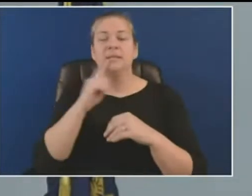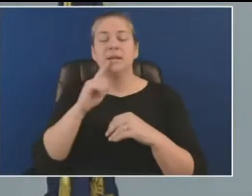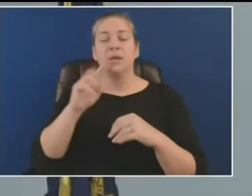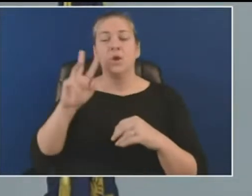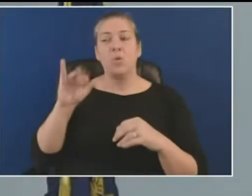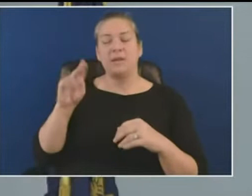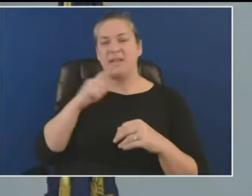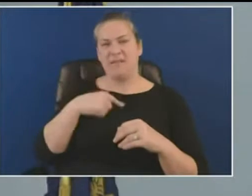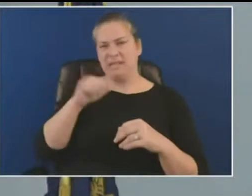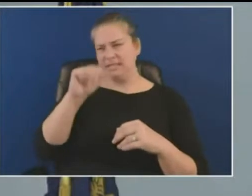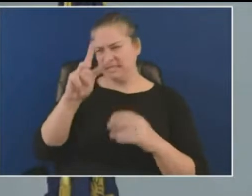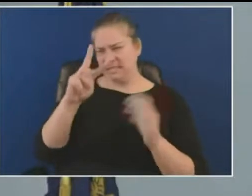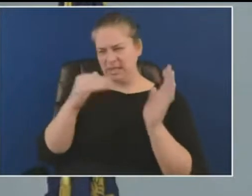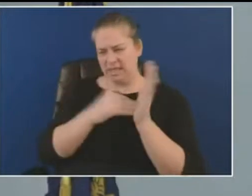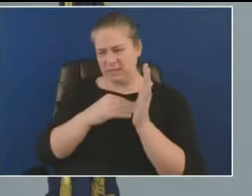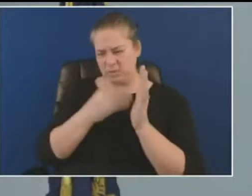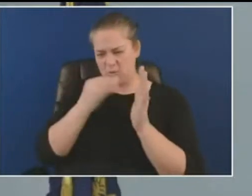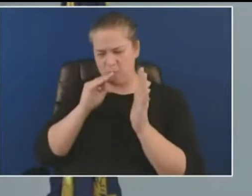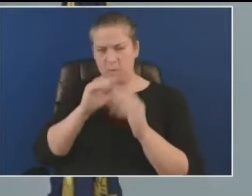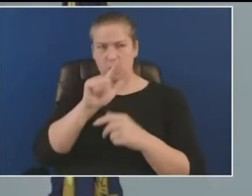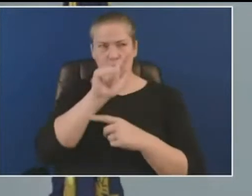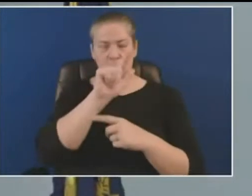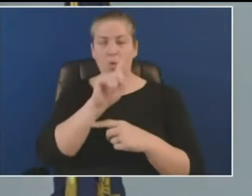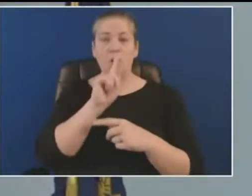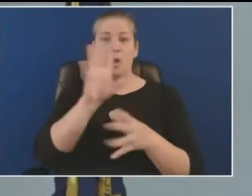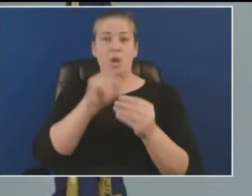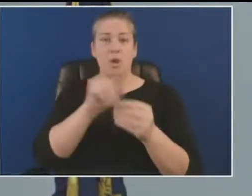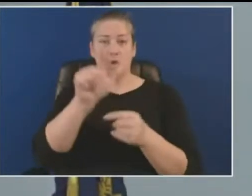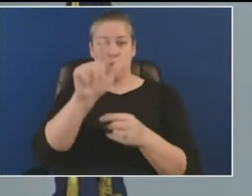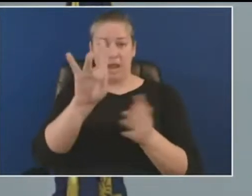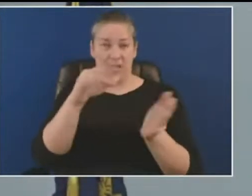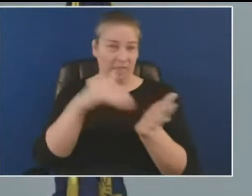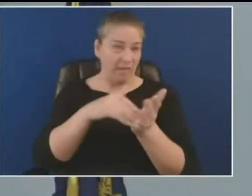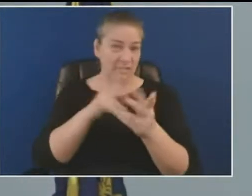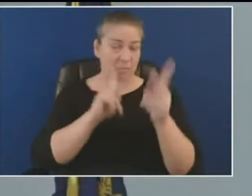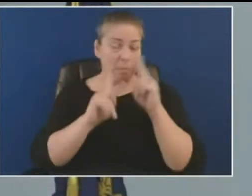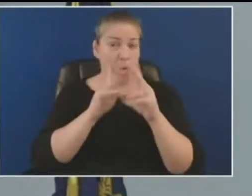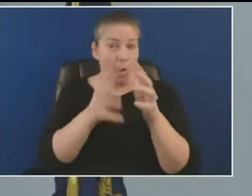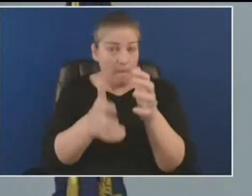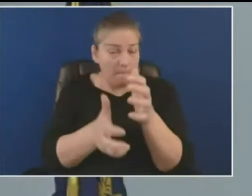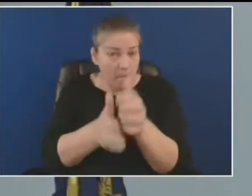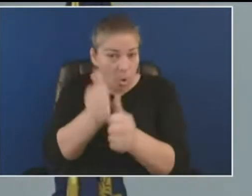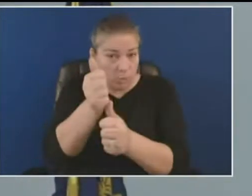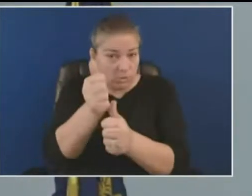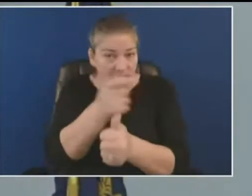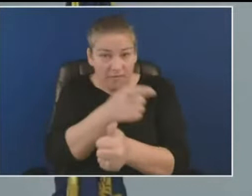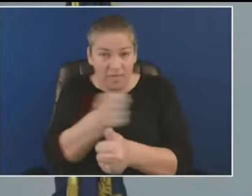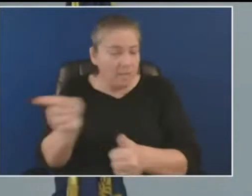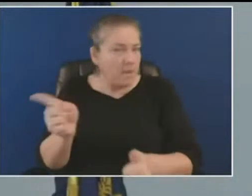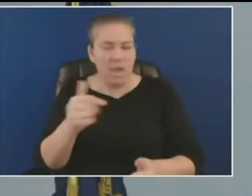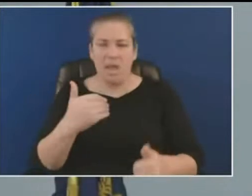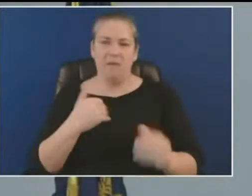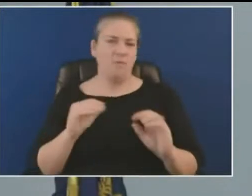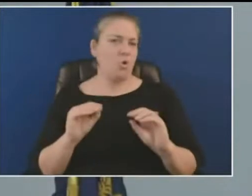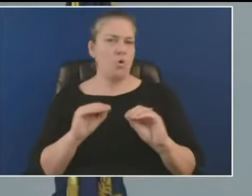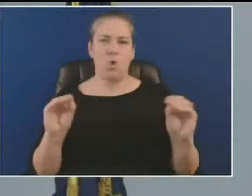is 28,000 people, many of whom most of them won't have any electricity science, so.